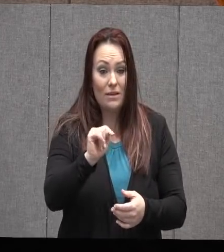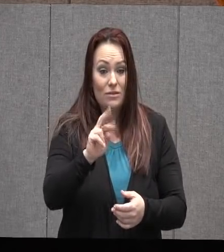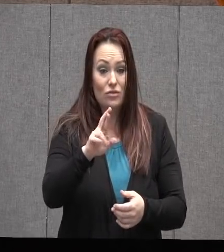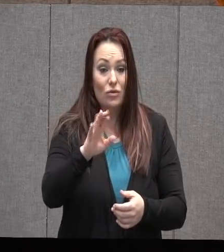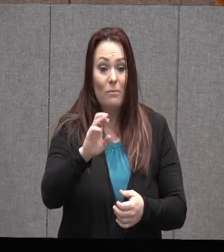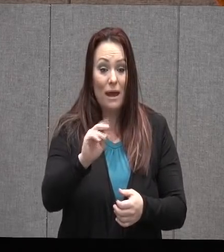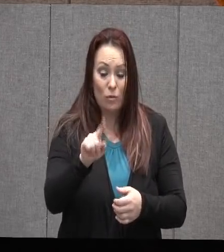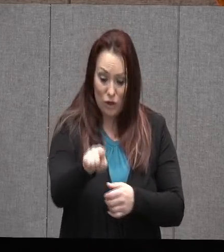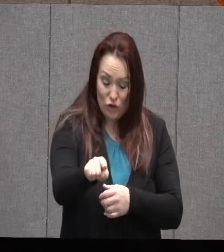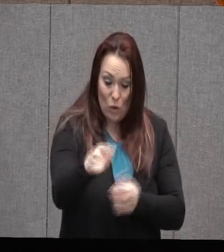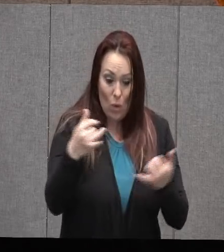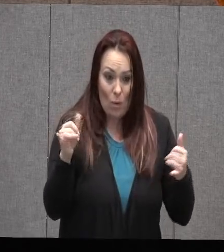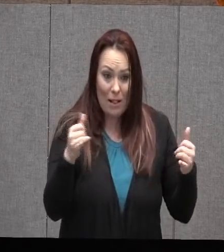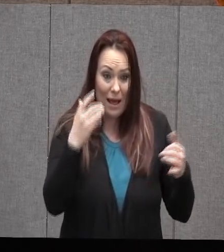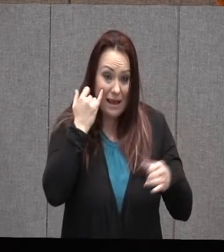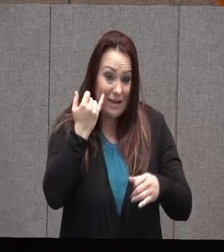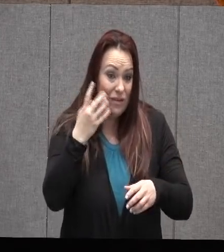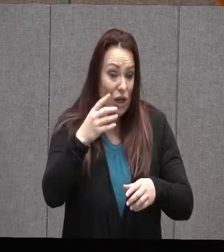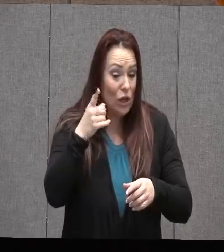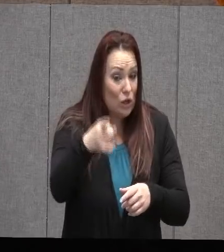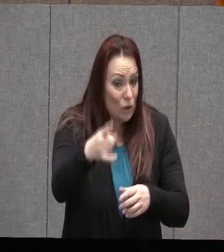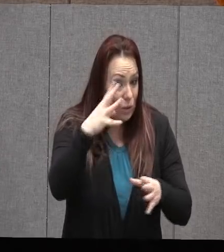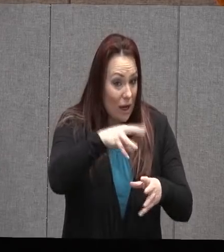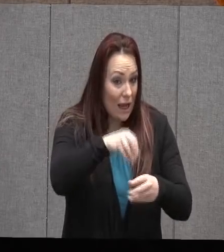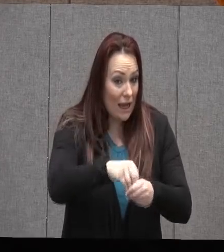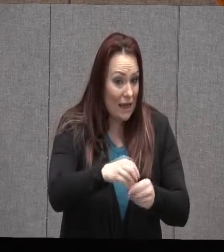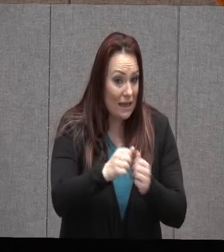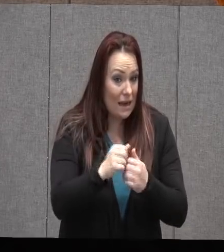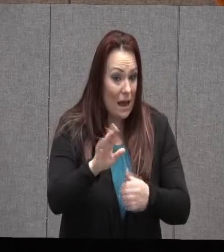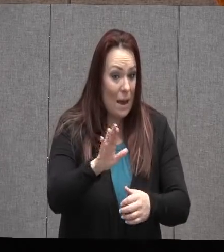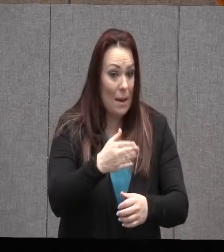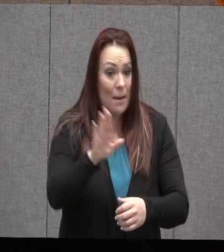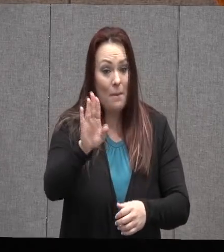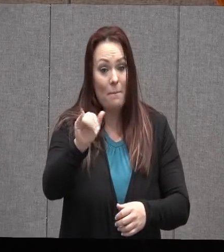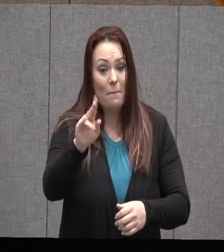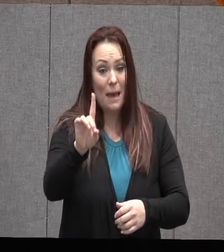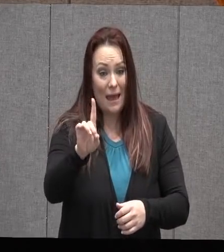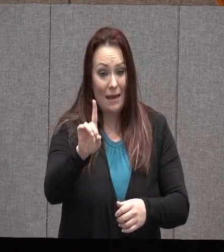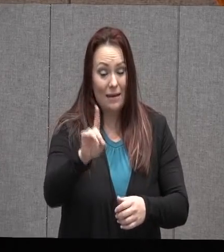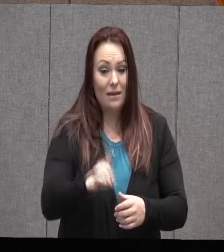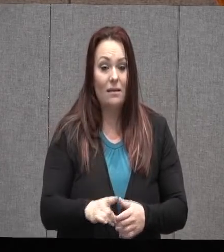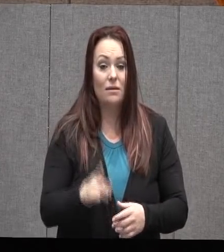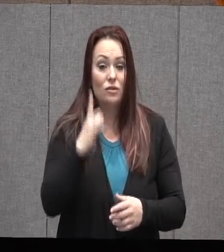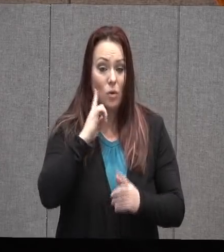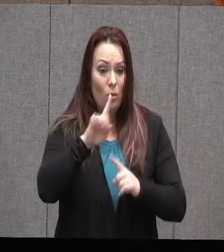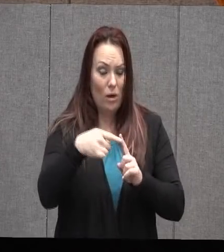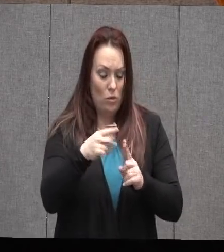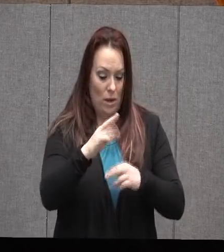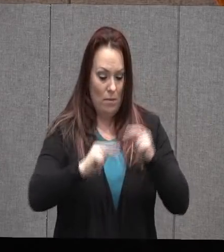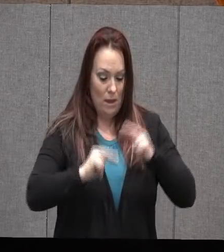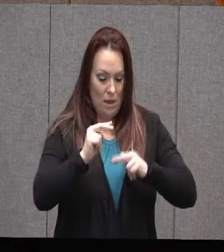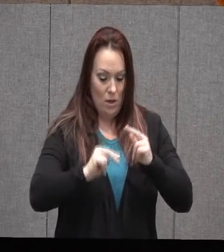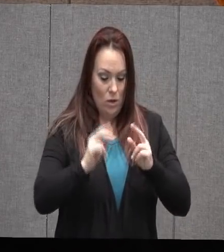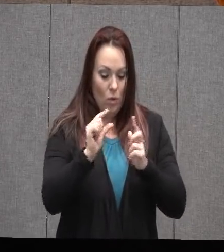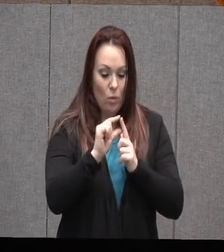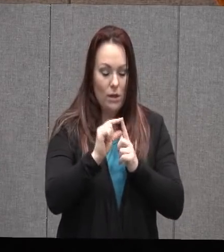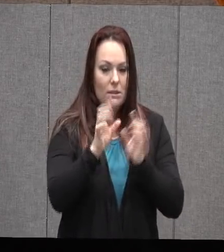So when we build words or spell words, it's important that we try to say the word out loud and then tap the word out or stretch it